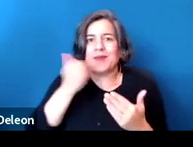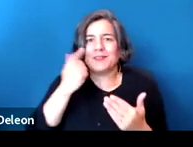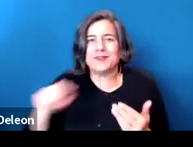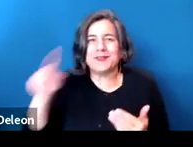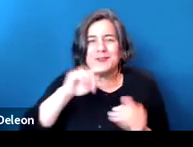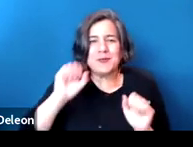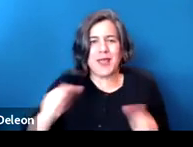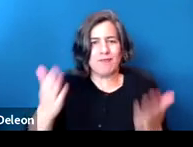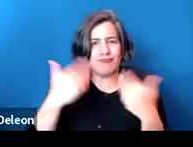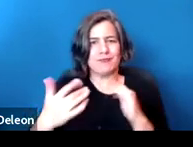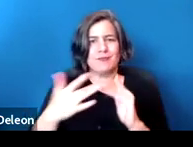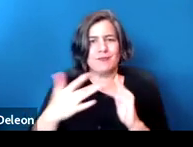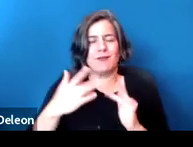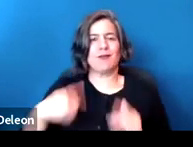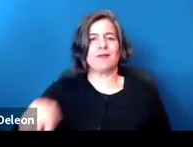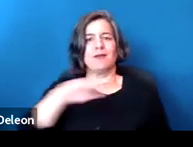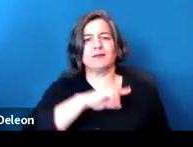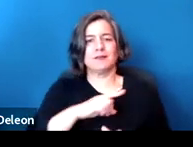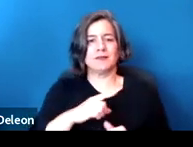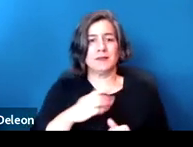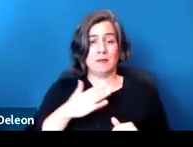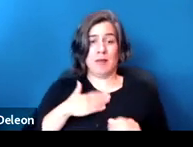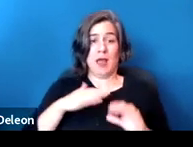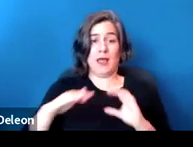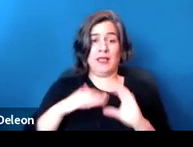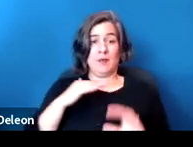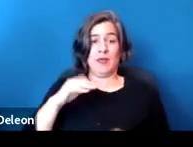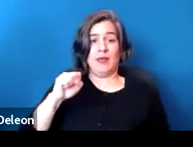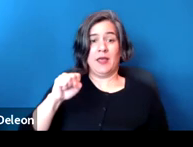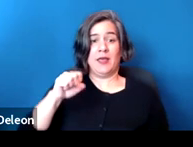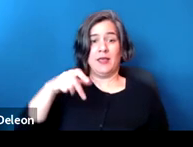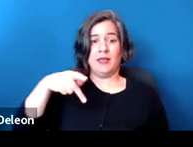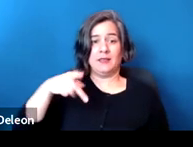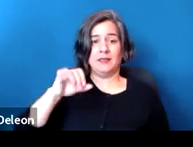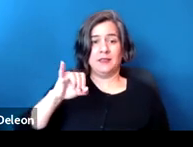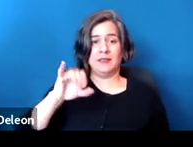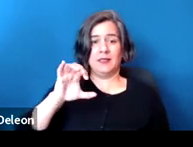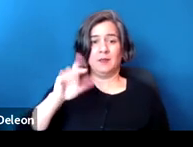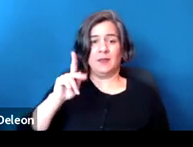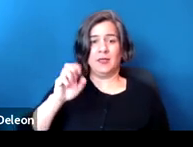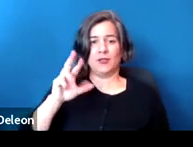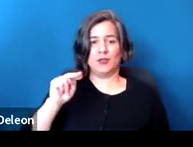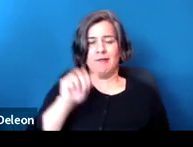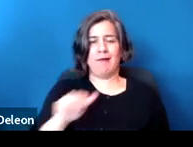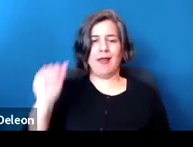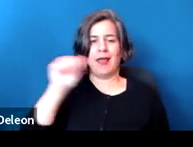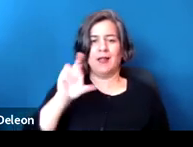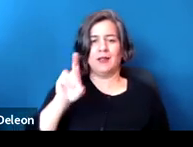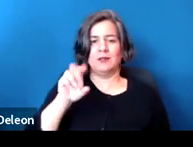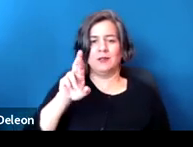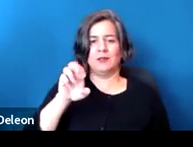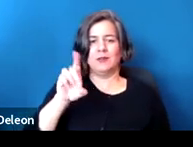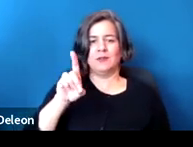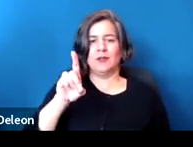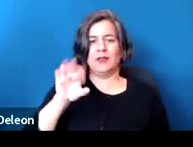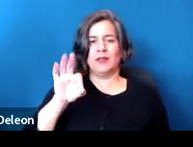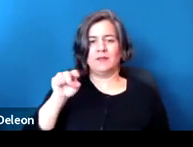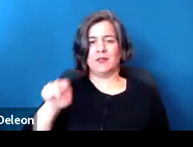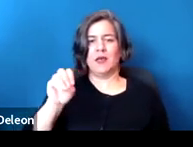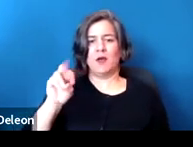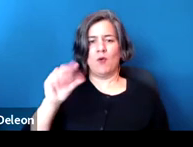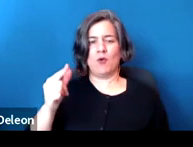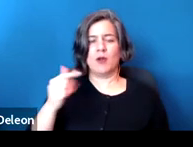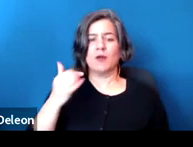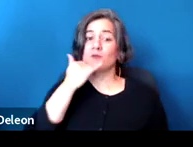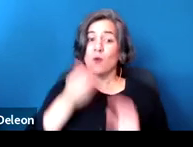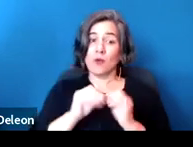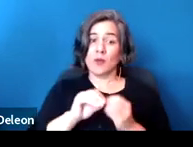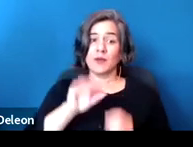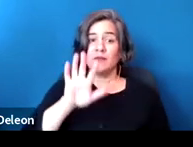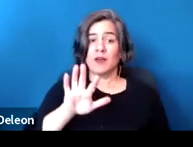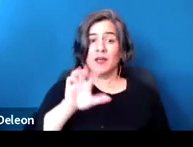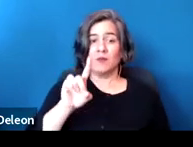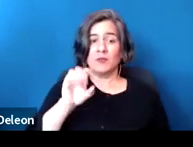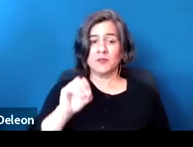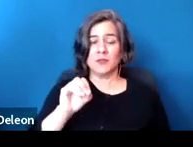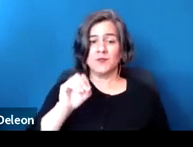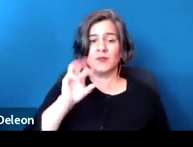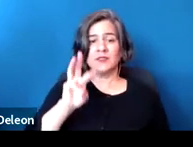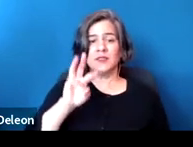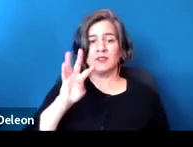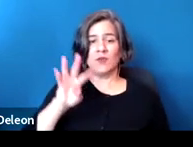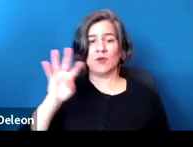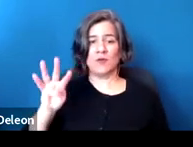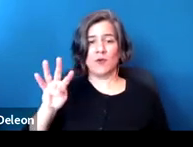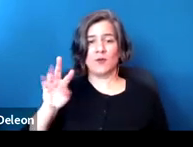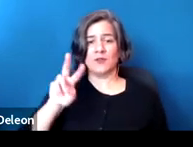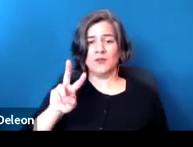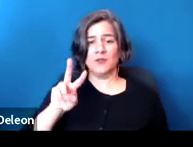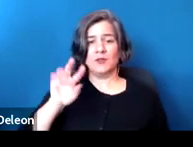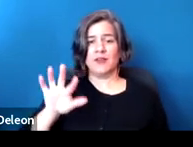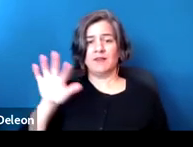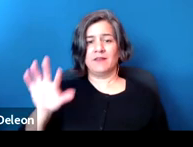My email address is spickern@dredf.org, and my phone number is (510) 644-2555.